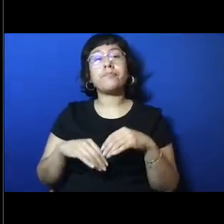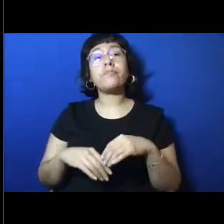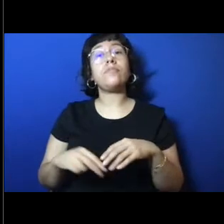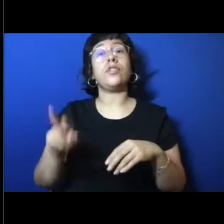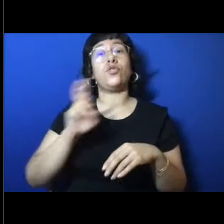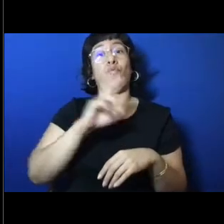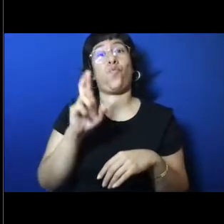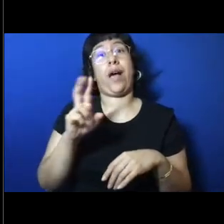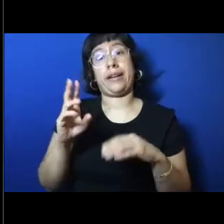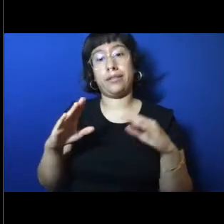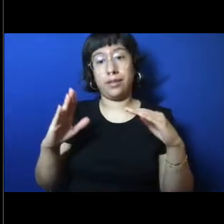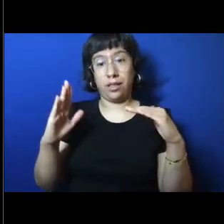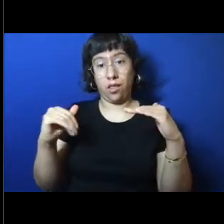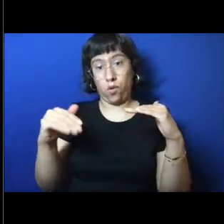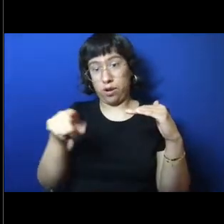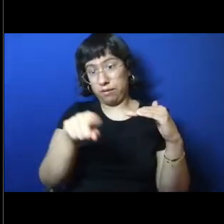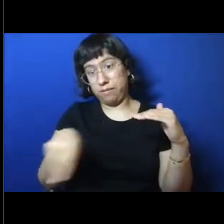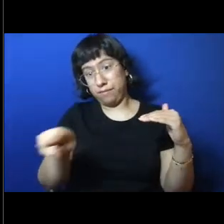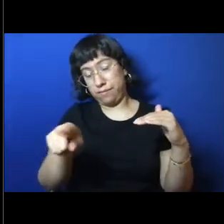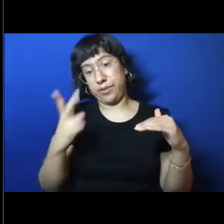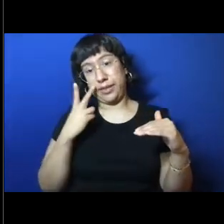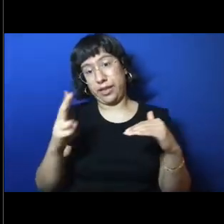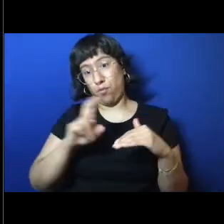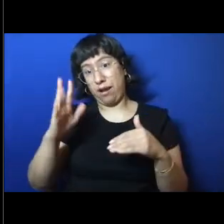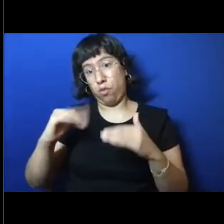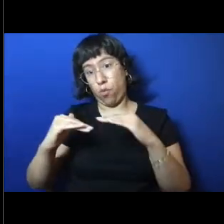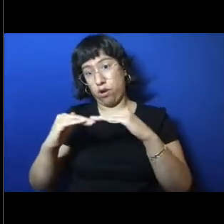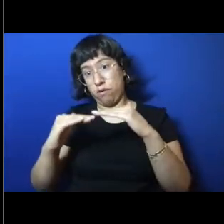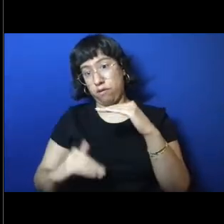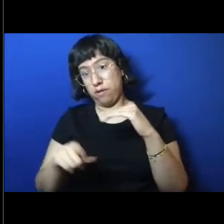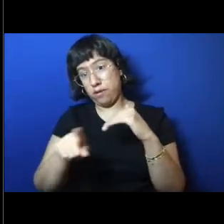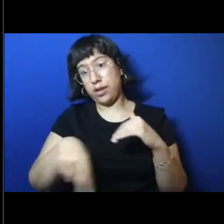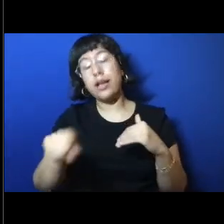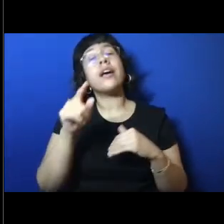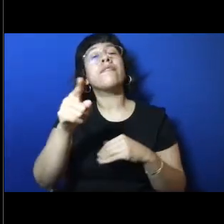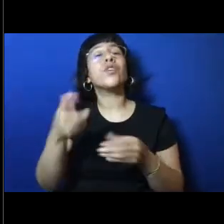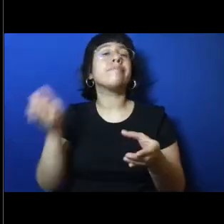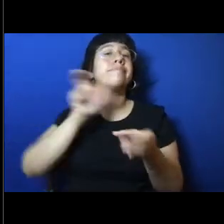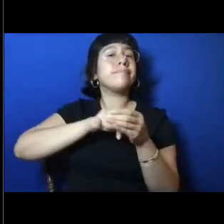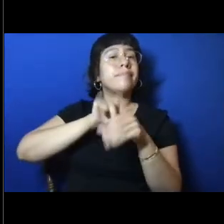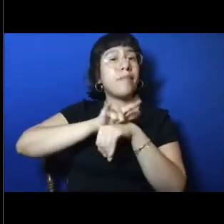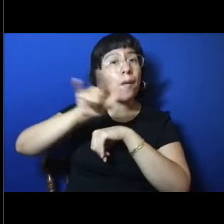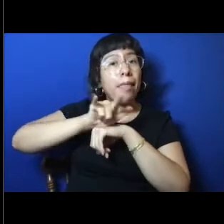if you can see my cursor. If you're on a jet aircraft, you're probably a couple of miles off the earth.